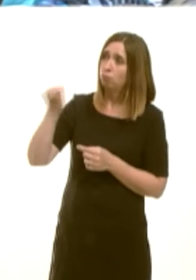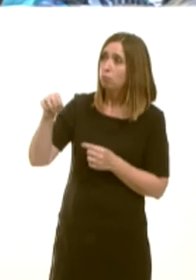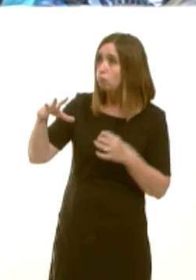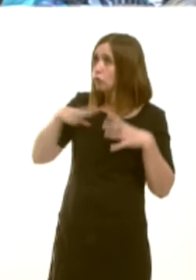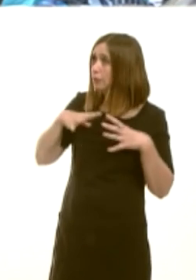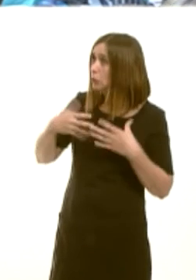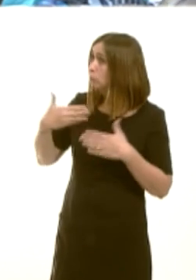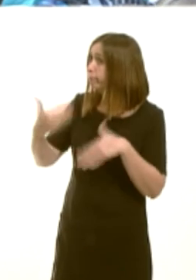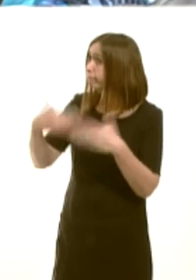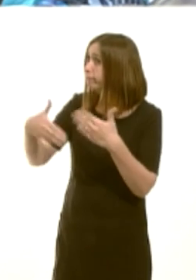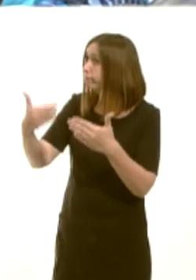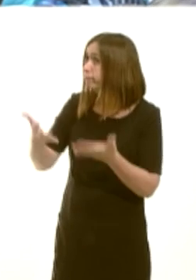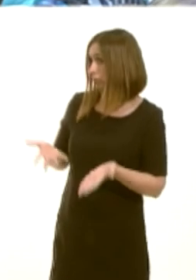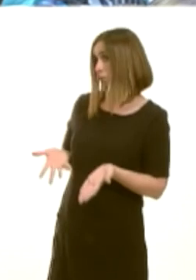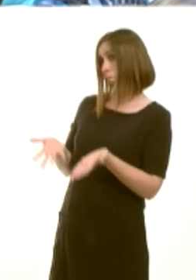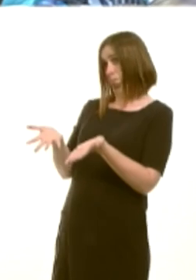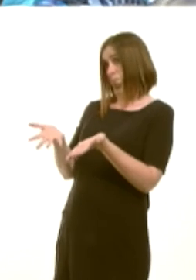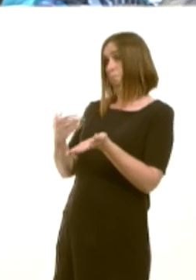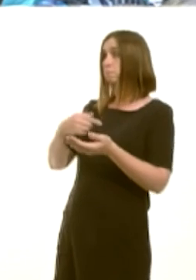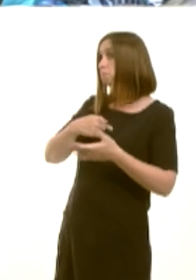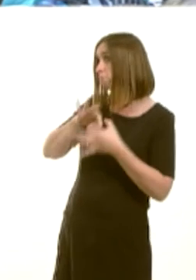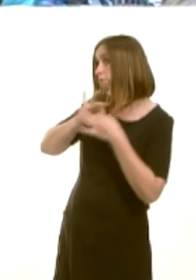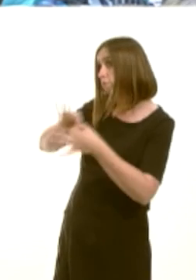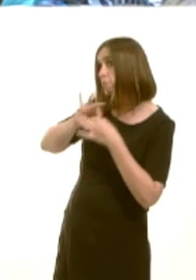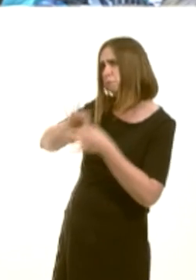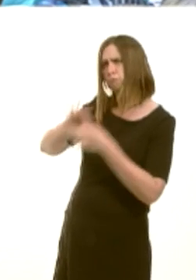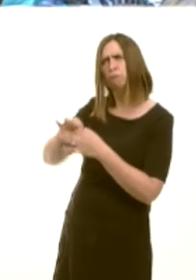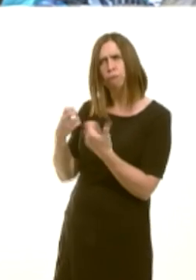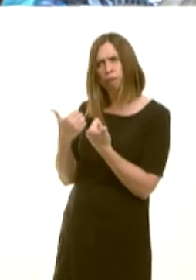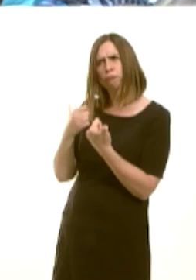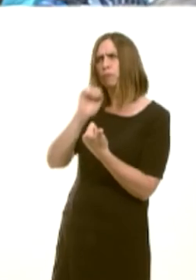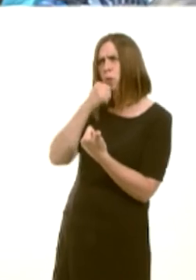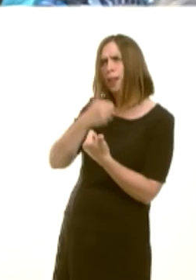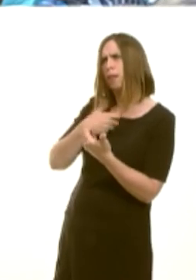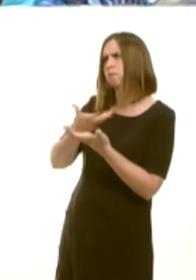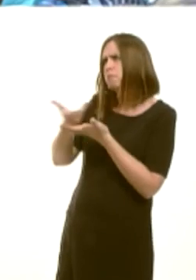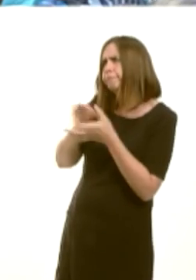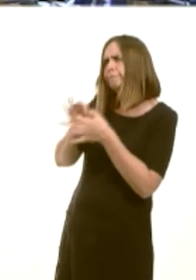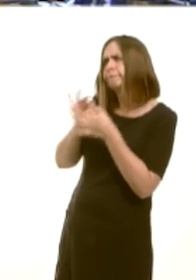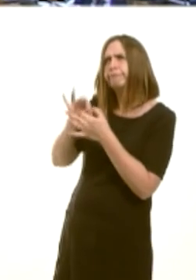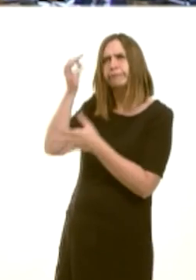and we, of course, are eager to collaborate with them to make sure that the projects are processed and, of course, progress as soon as possible.